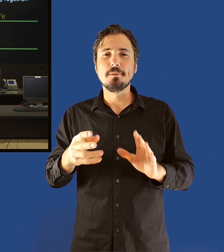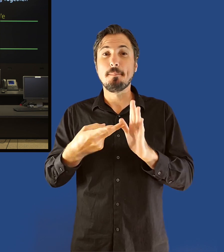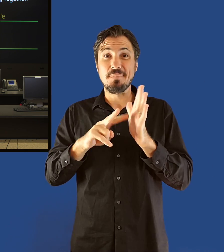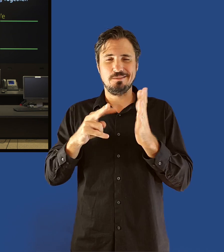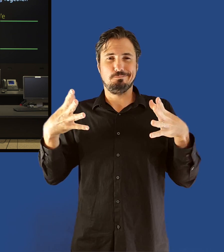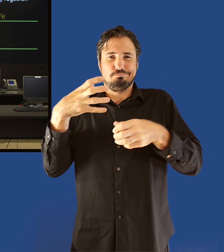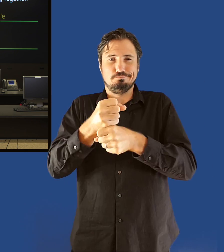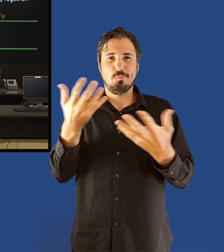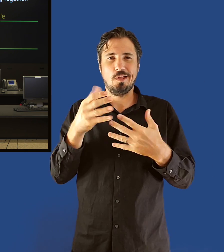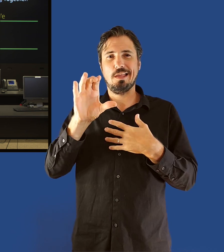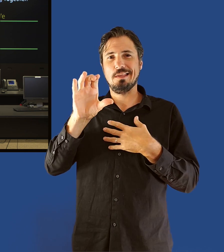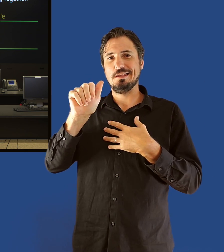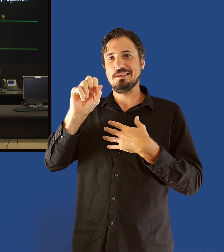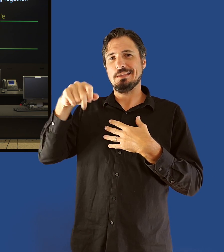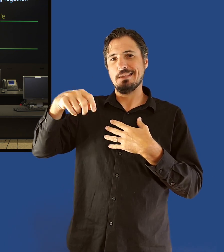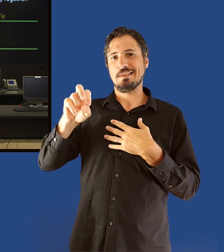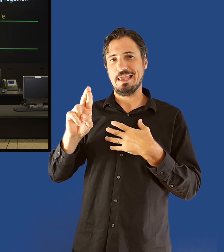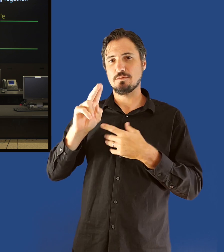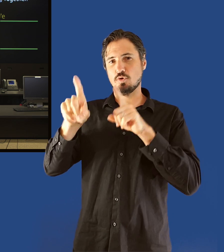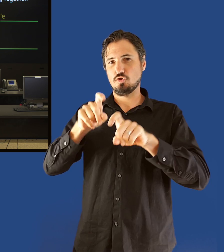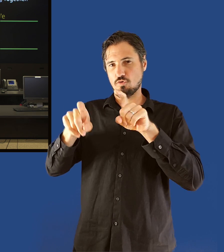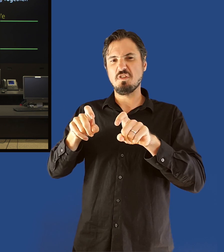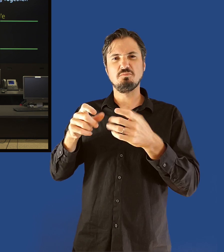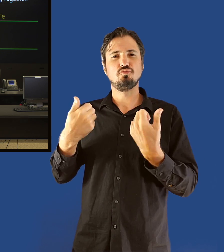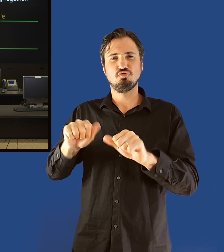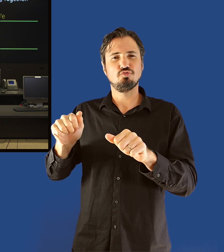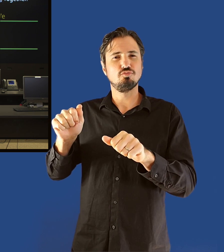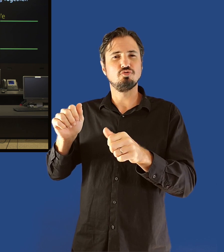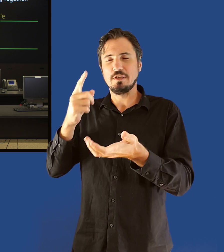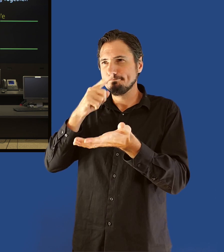to assess the impact of the COVID-19 pandemic on Kaua‘i households.